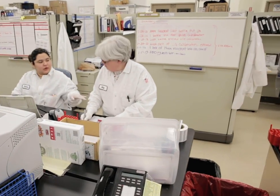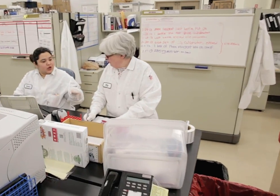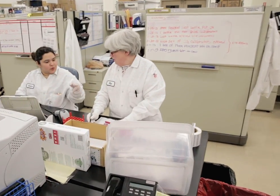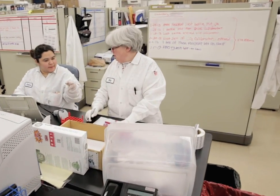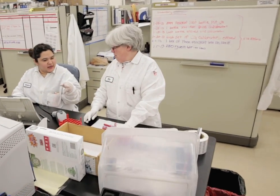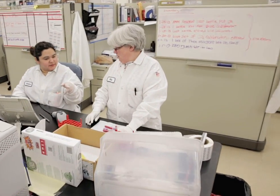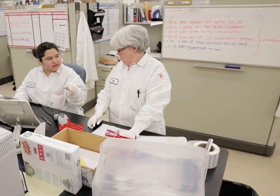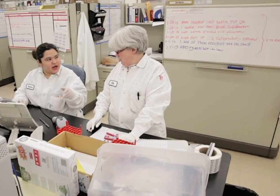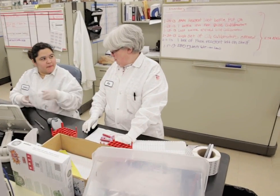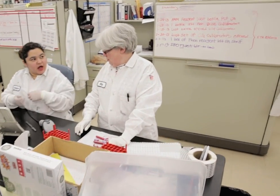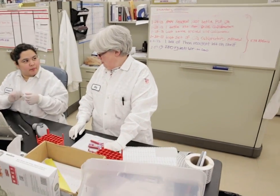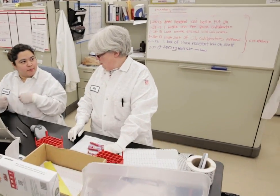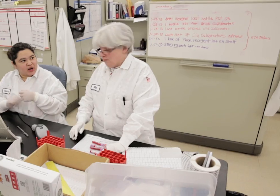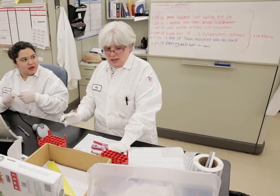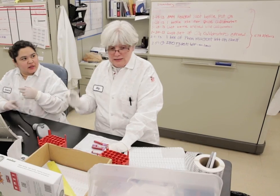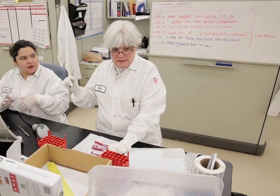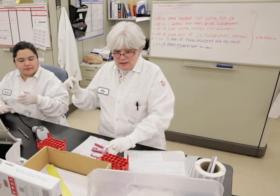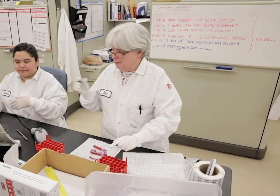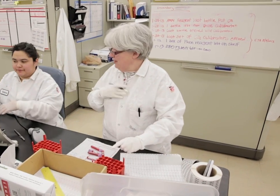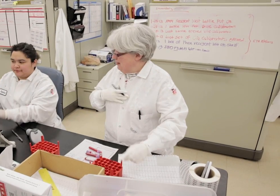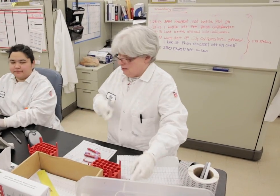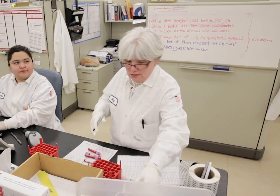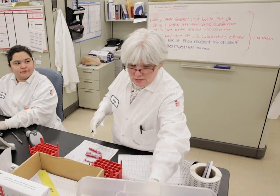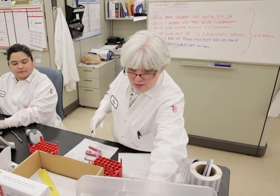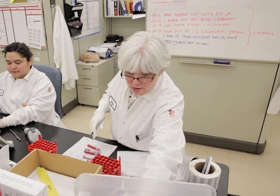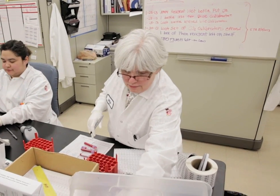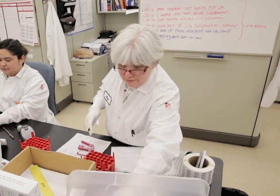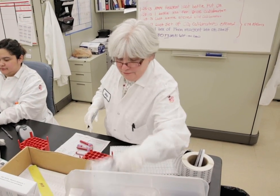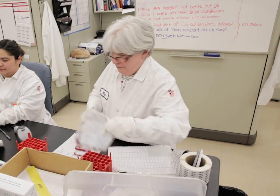It helps to know my colleagues better, that we can communicate better.